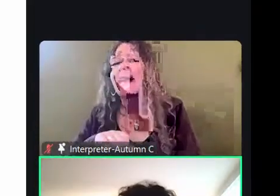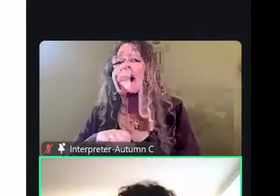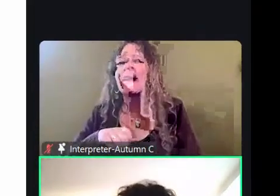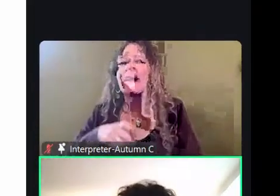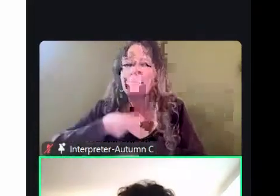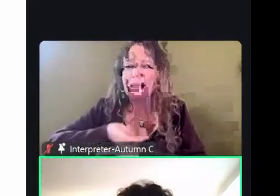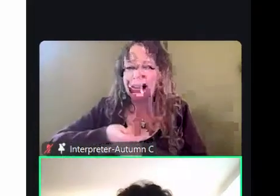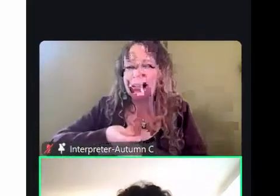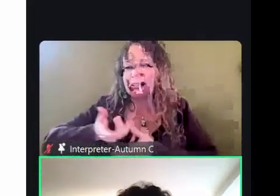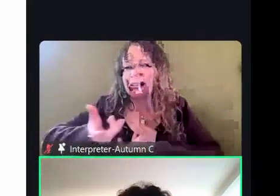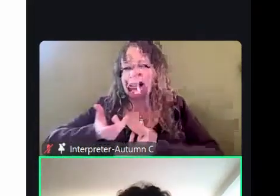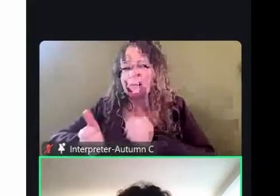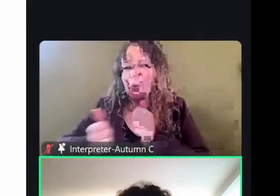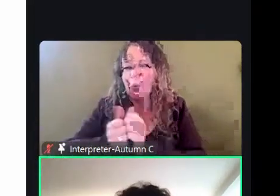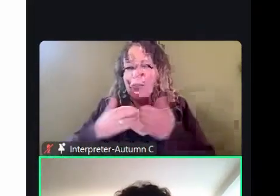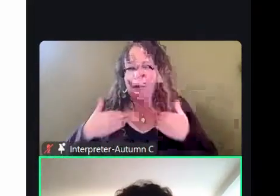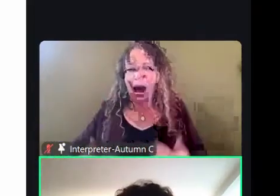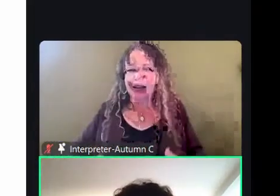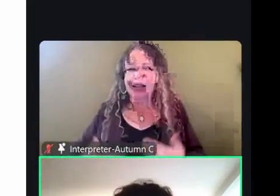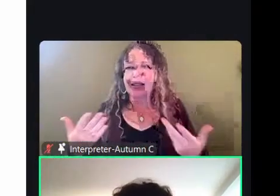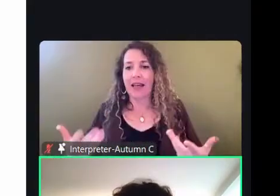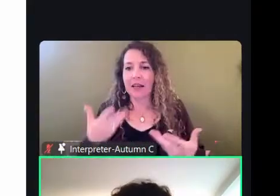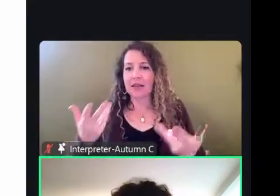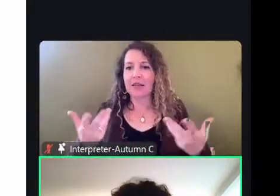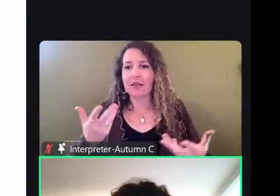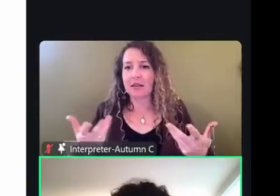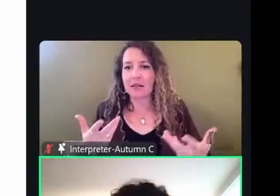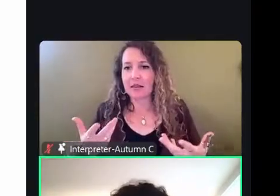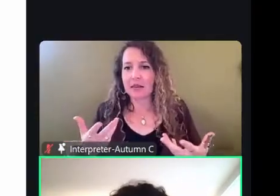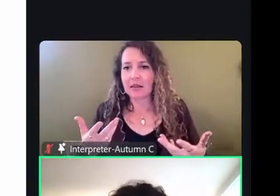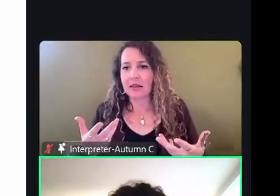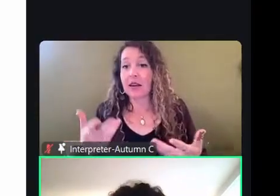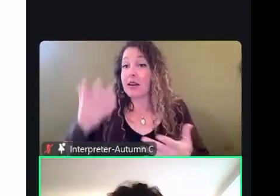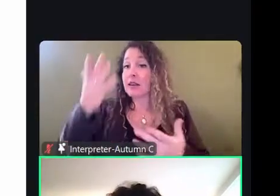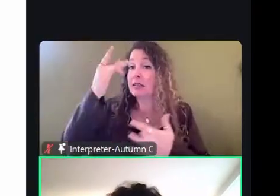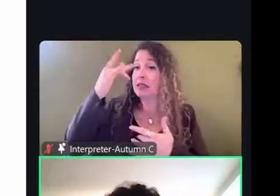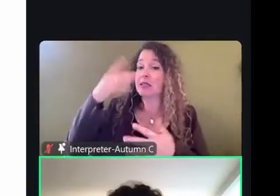body that a disease like diabetes often has and